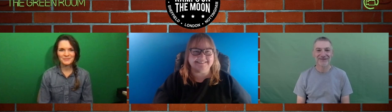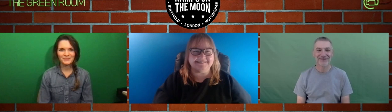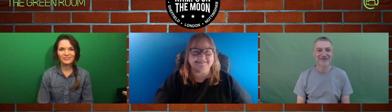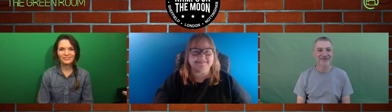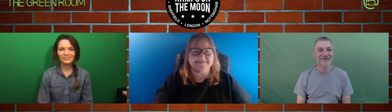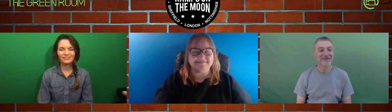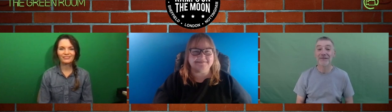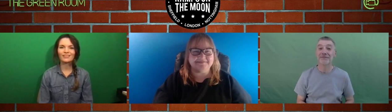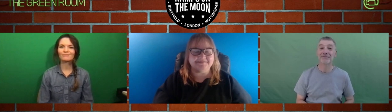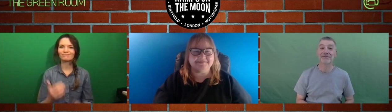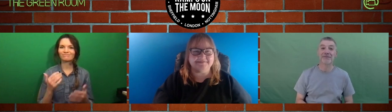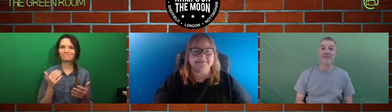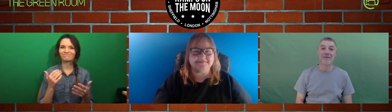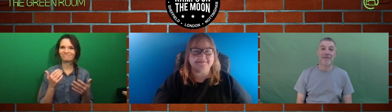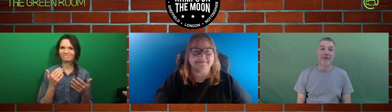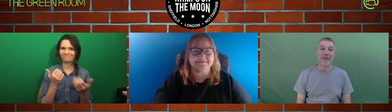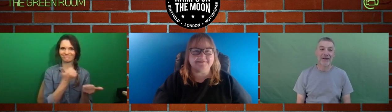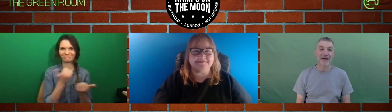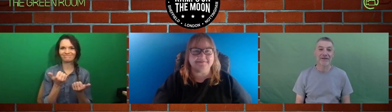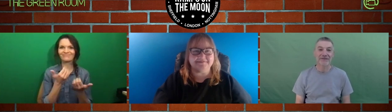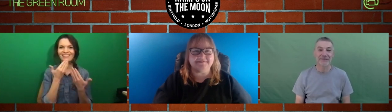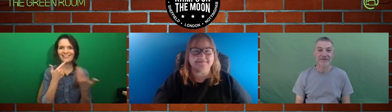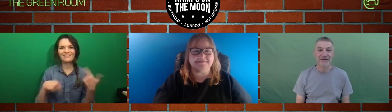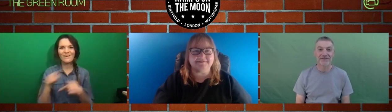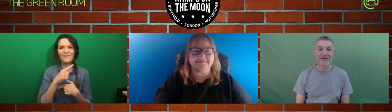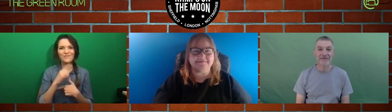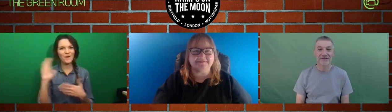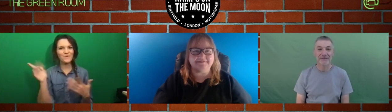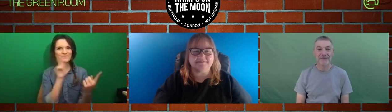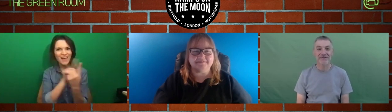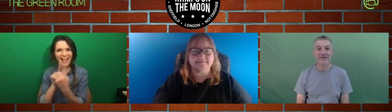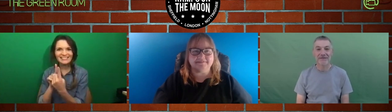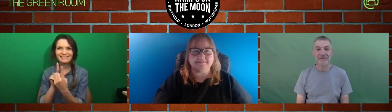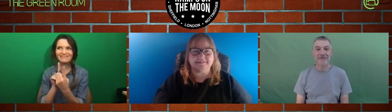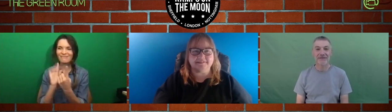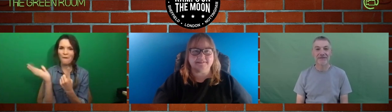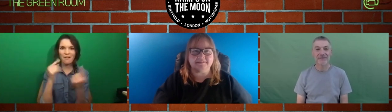Brilliant. Thanks everyone. So we are all met. We're all here. So let's